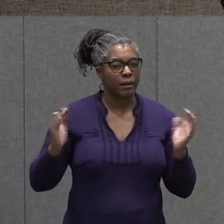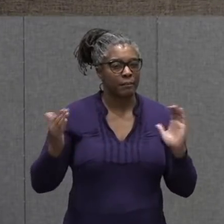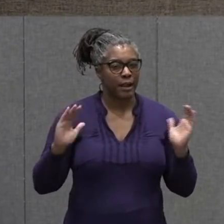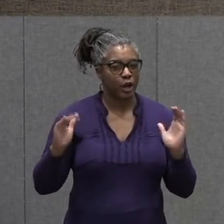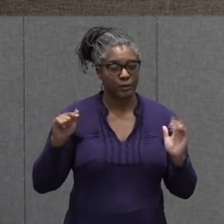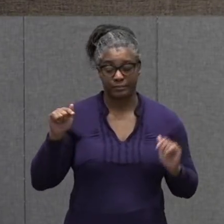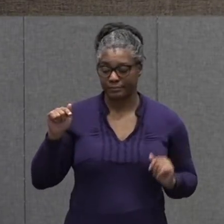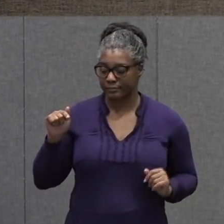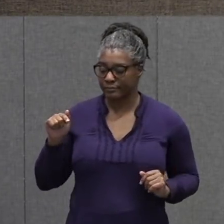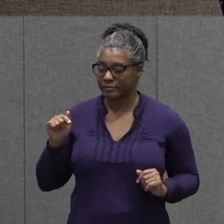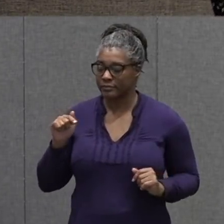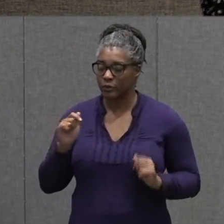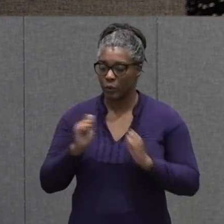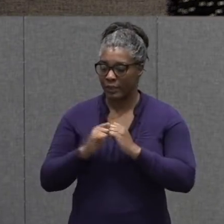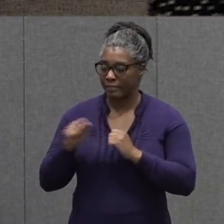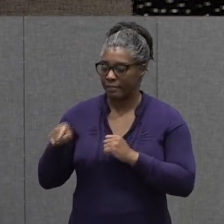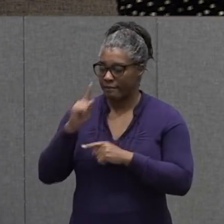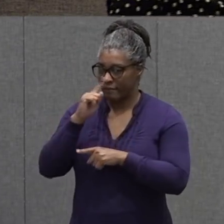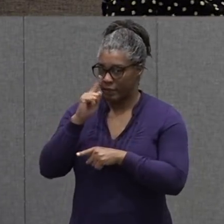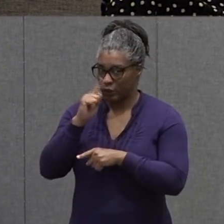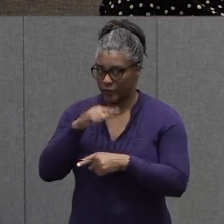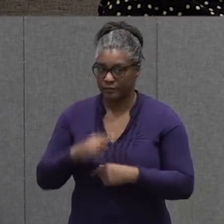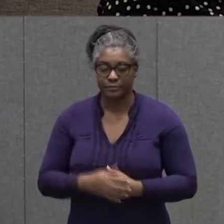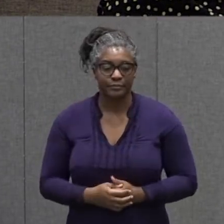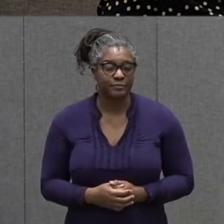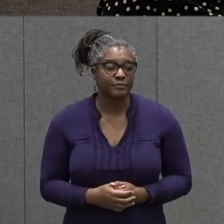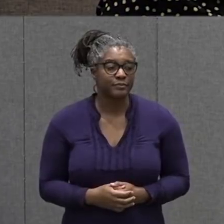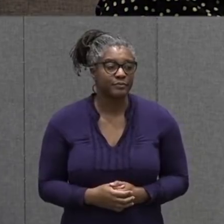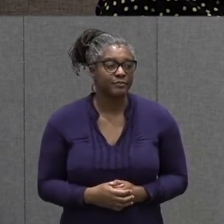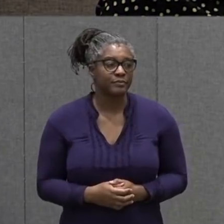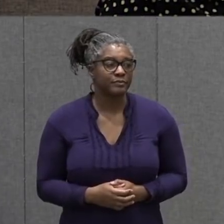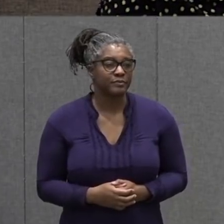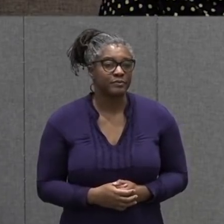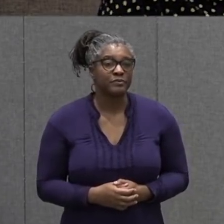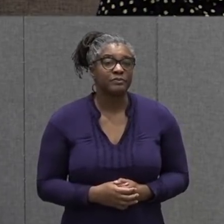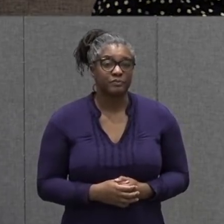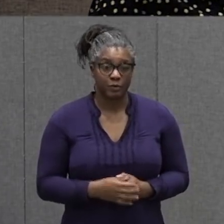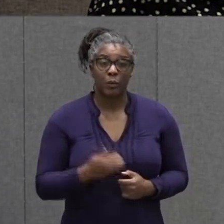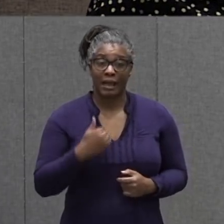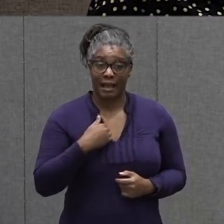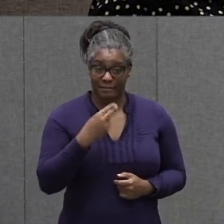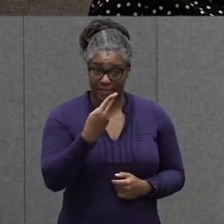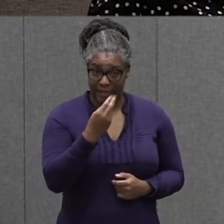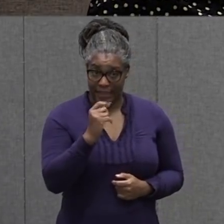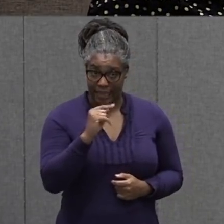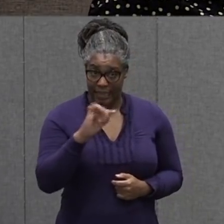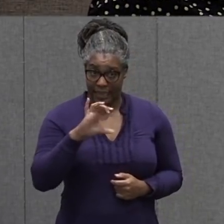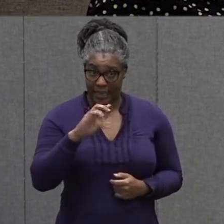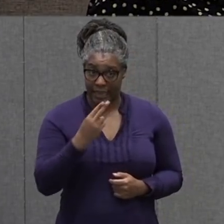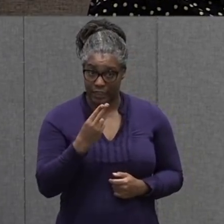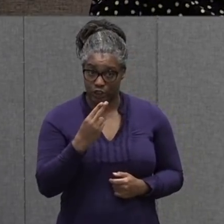So, we have those hitchhiker seeds that we talked about and that they have small hooks,